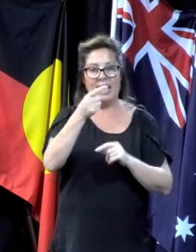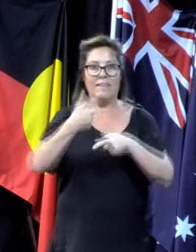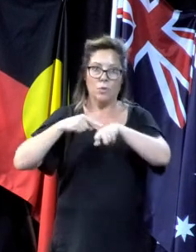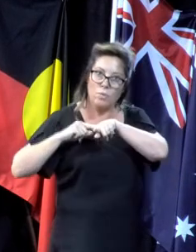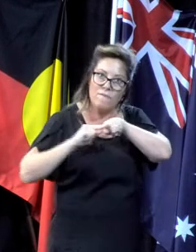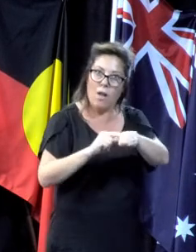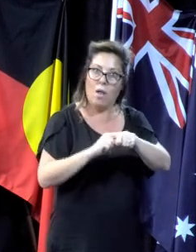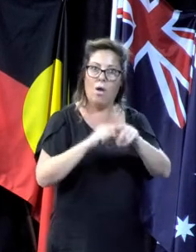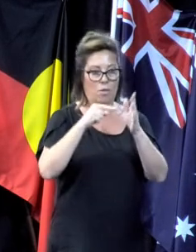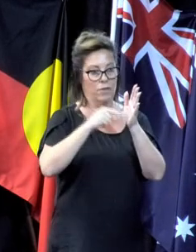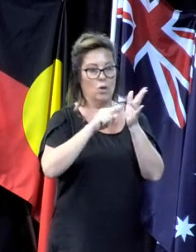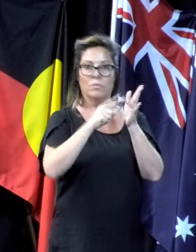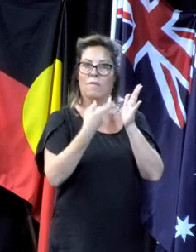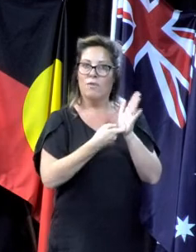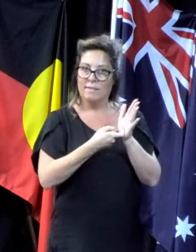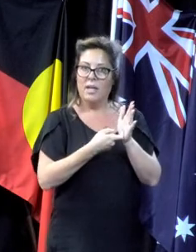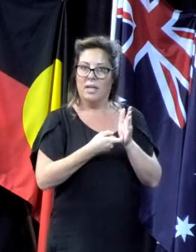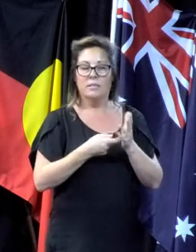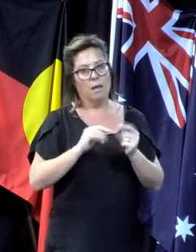other specific challenges that have been mentioned already.